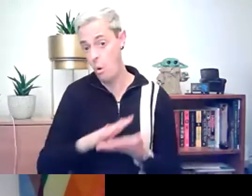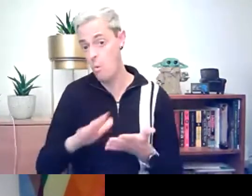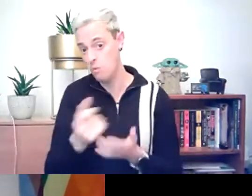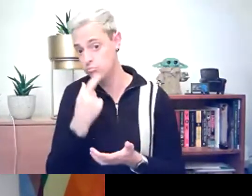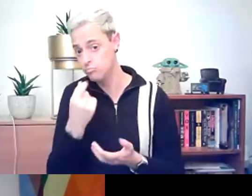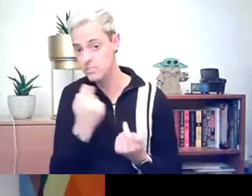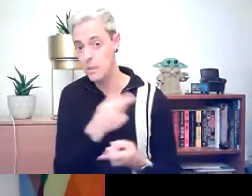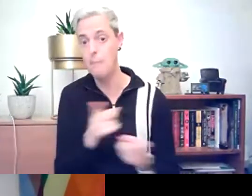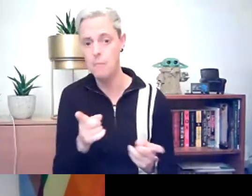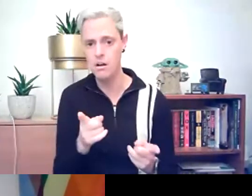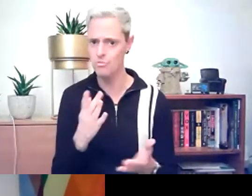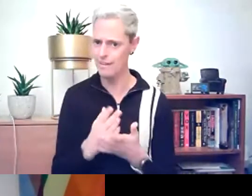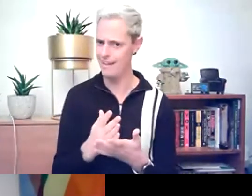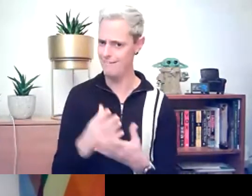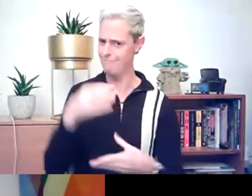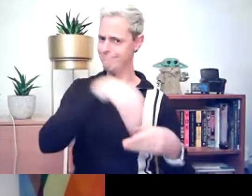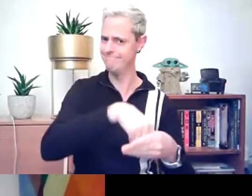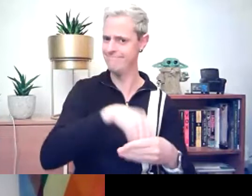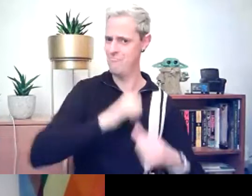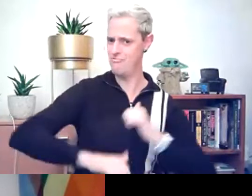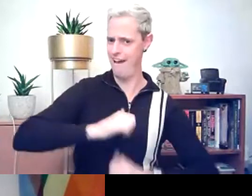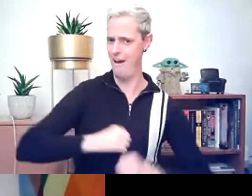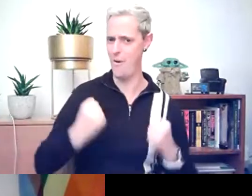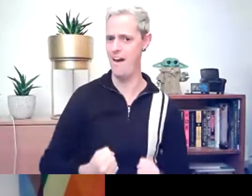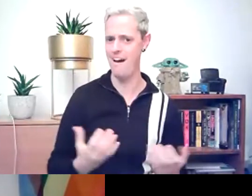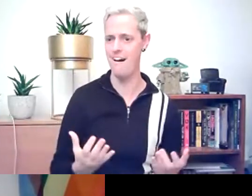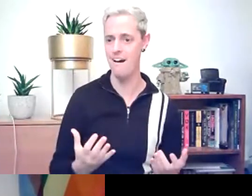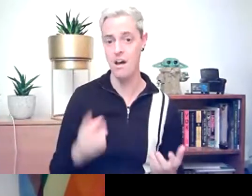and transmit a role as a real positive impact on people's mental health you've attended